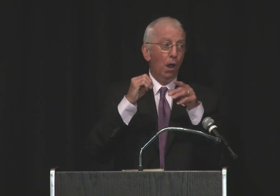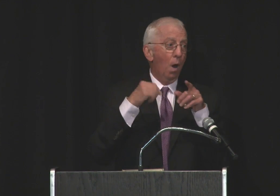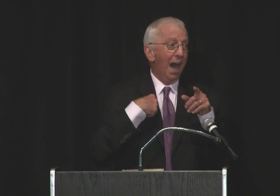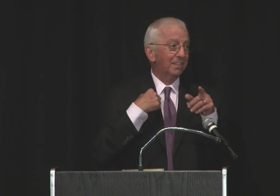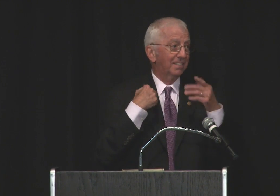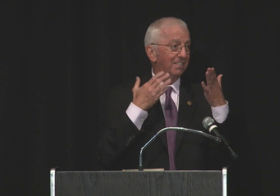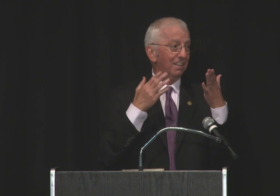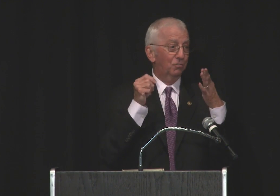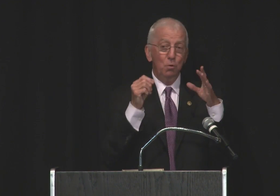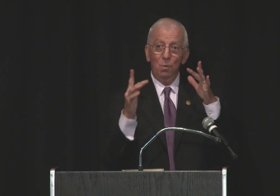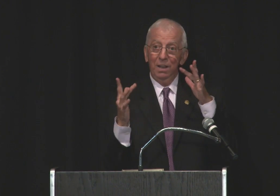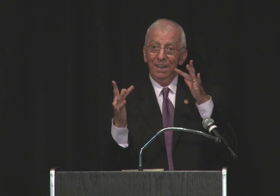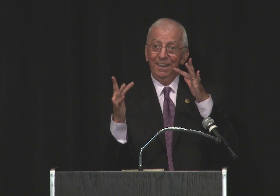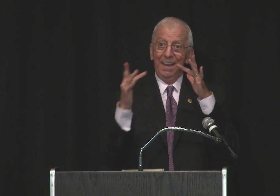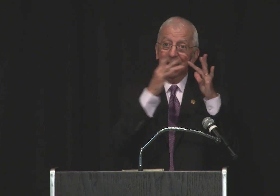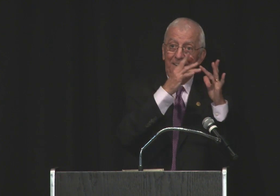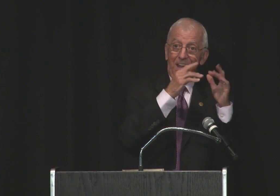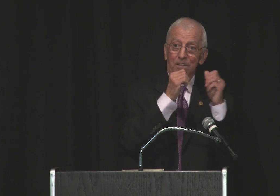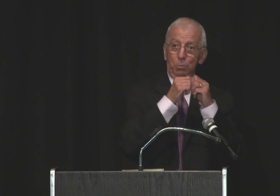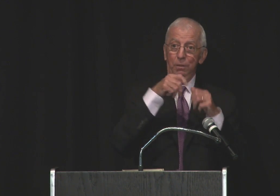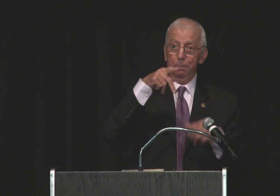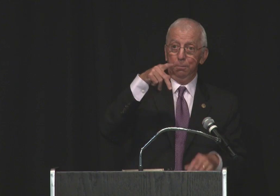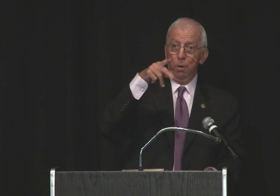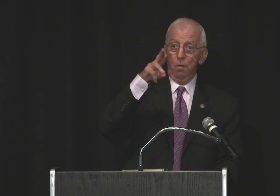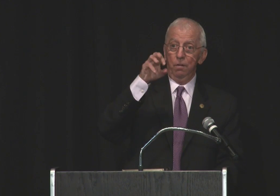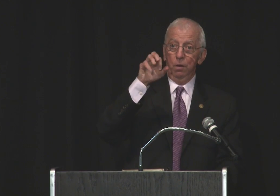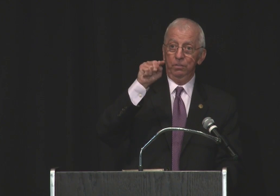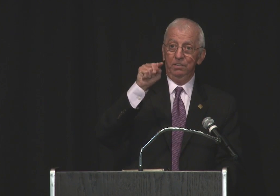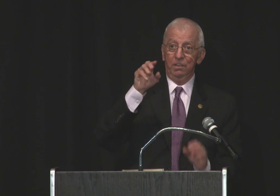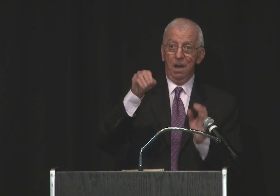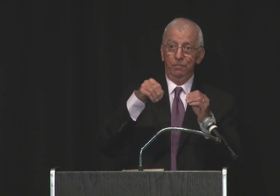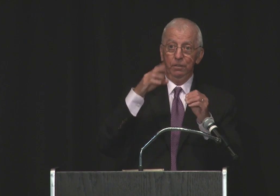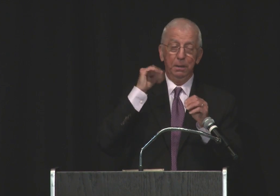So I suggest you get in touch with the Provost's Office,